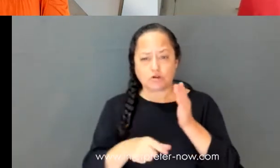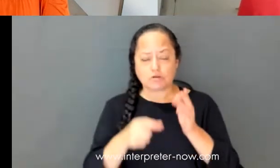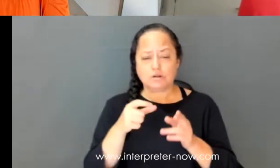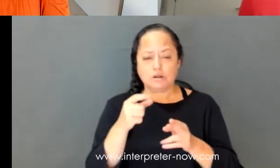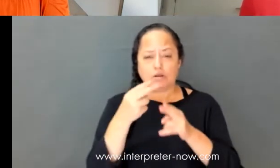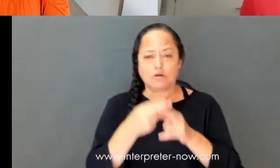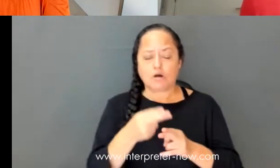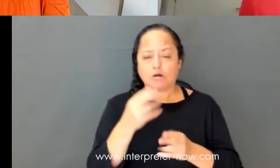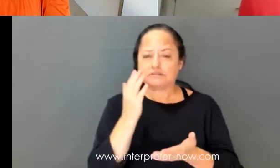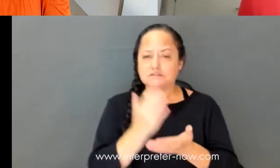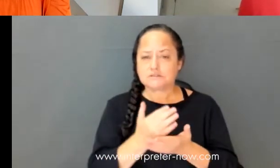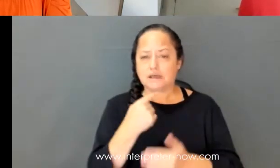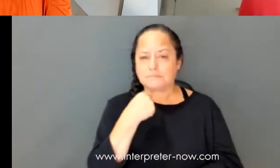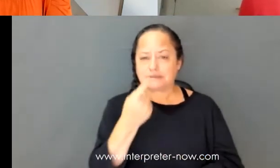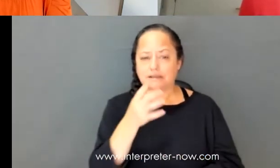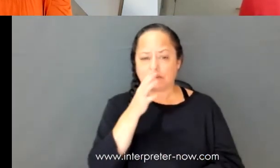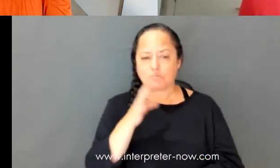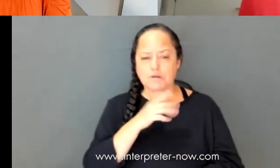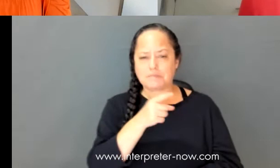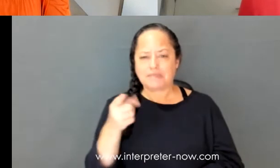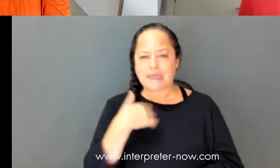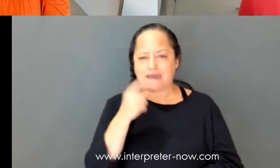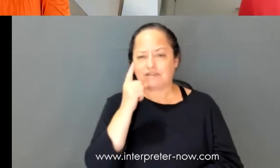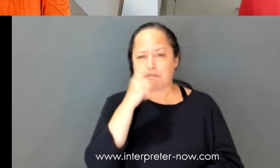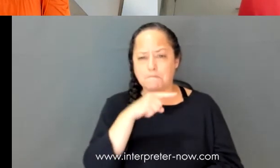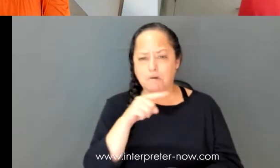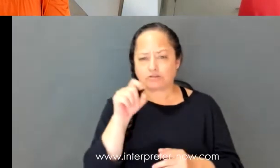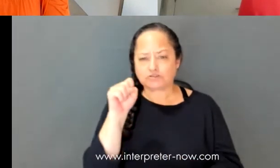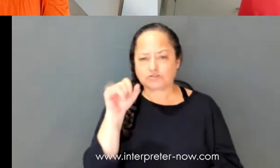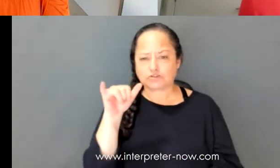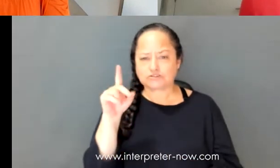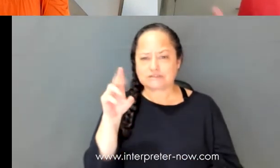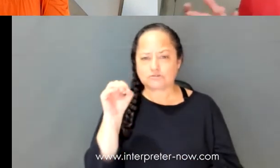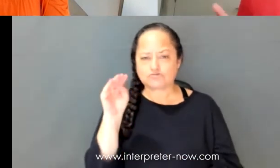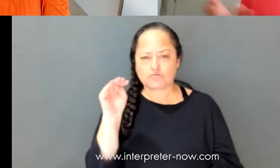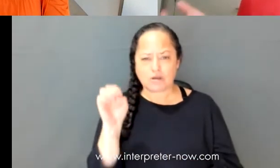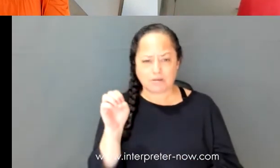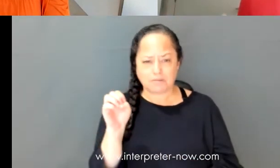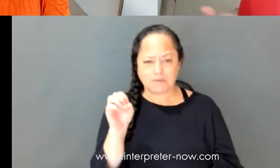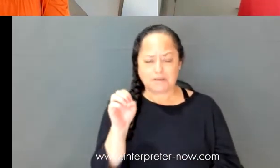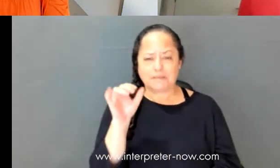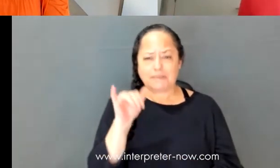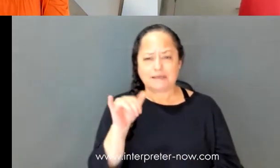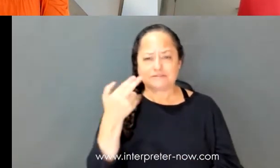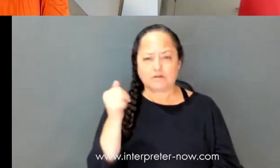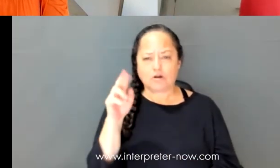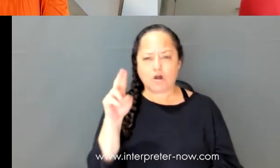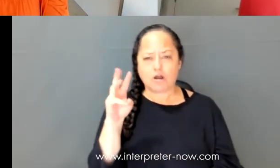Imposter Syndrome with Jodi-Ann Burey, which was Harvard Business Review's top three articles